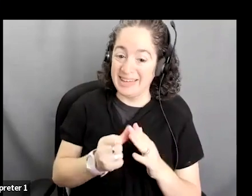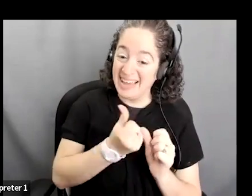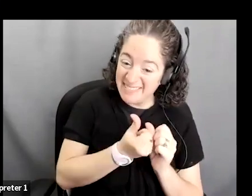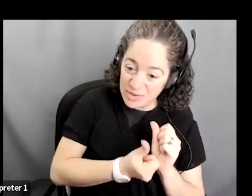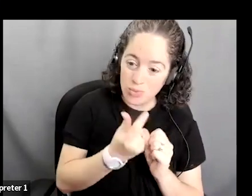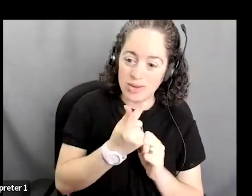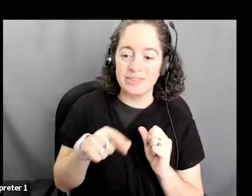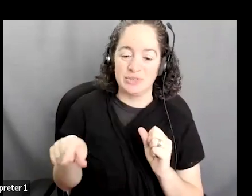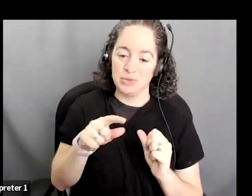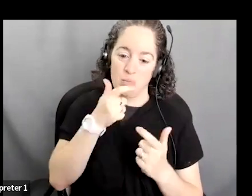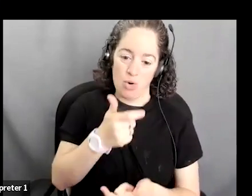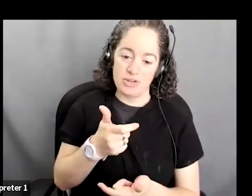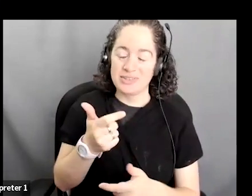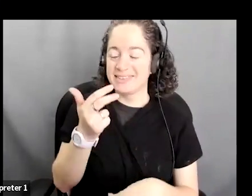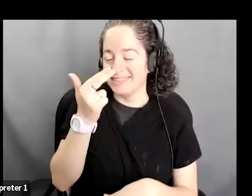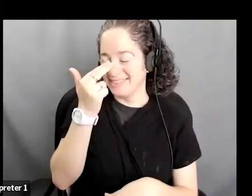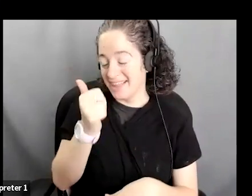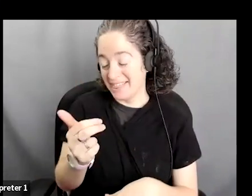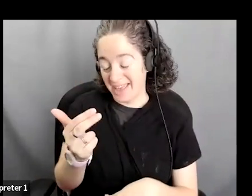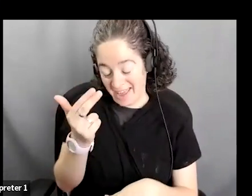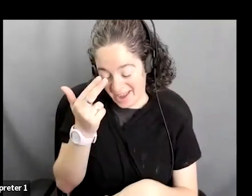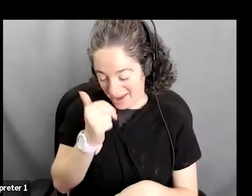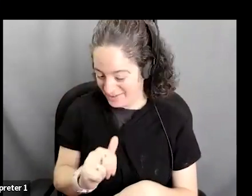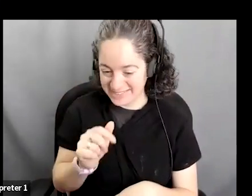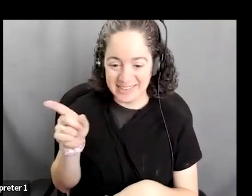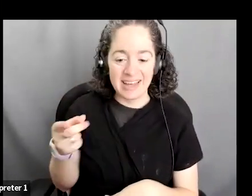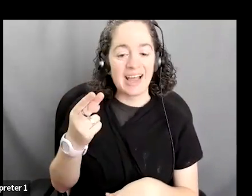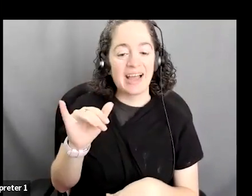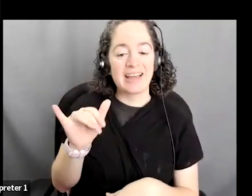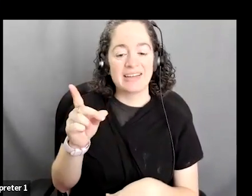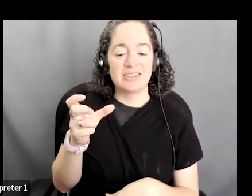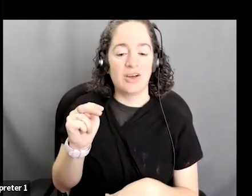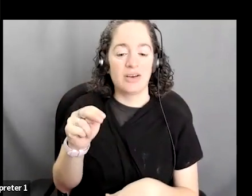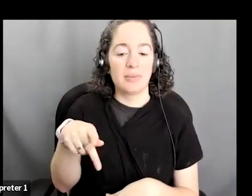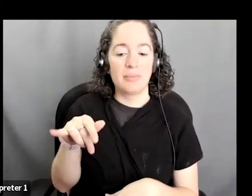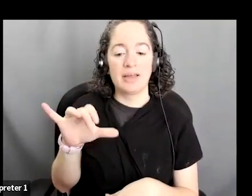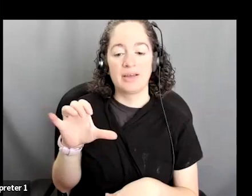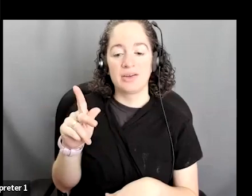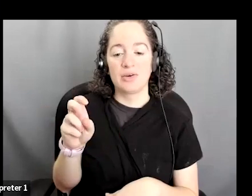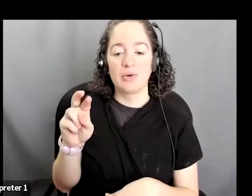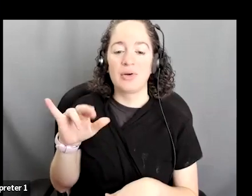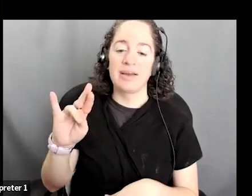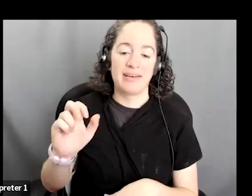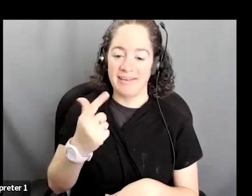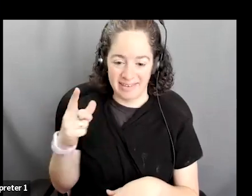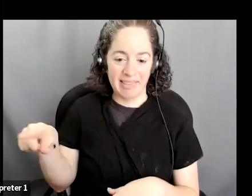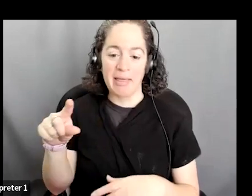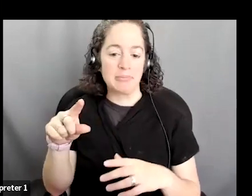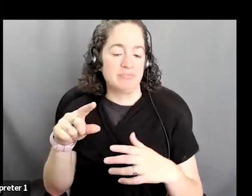It is hilarious from Haydon Pickering, who makes incredible videos and content